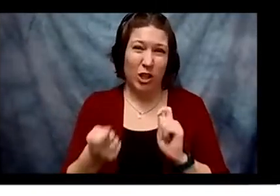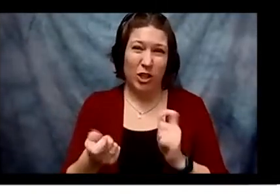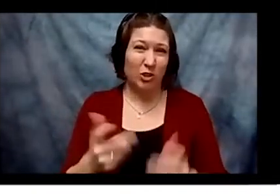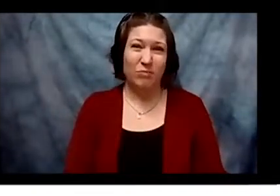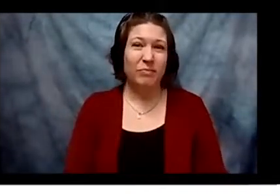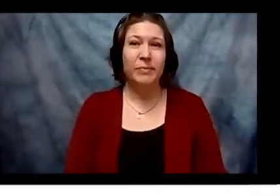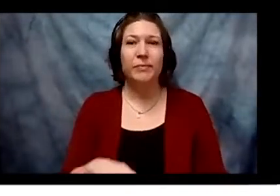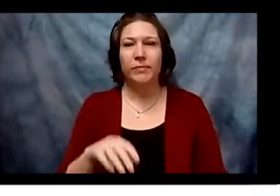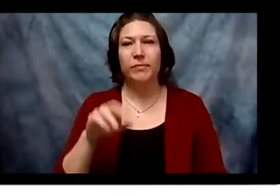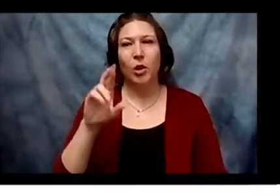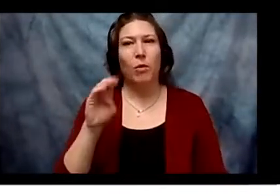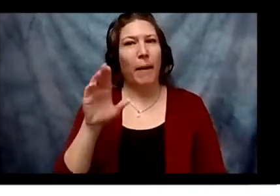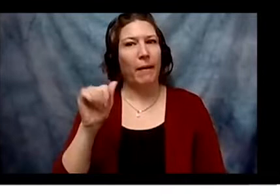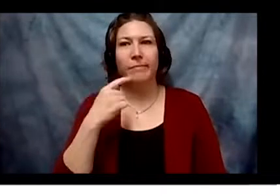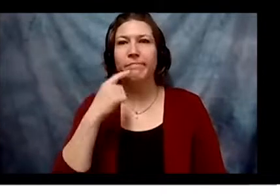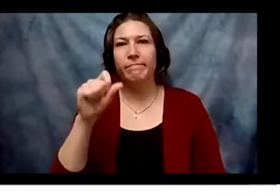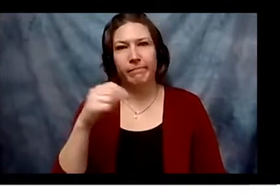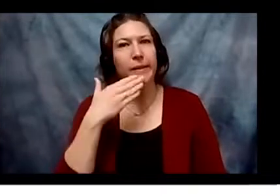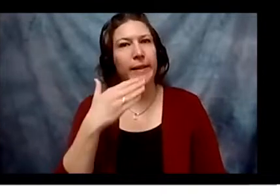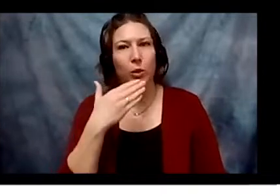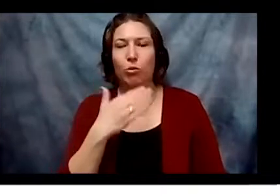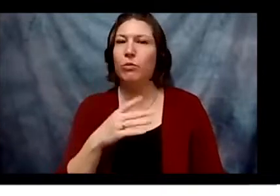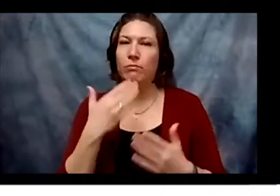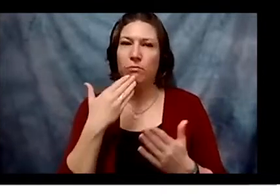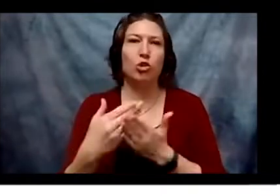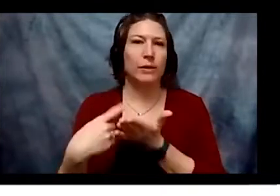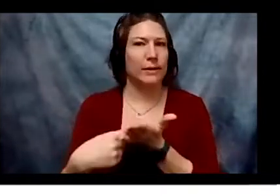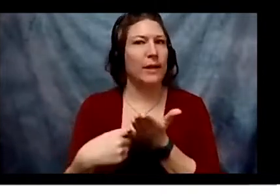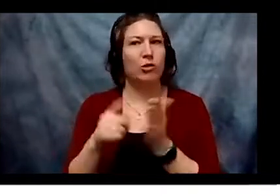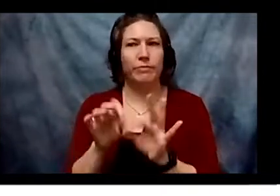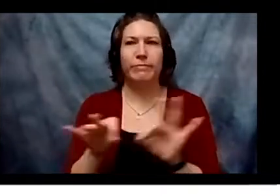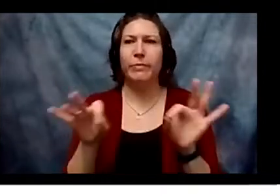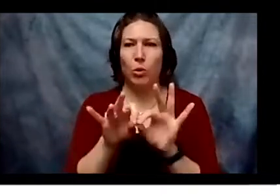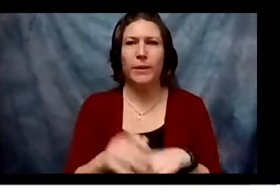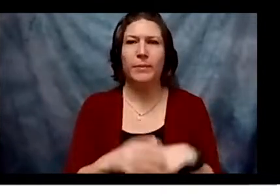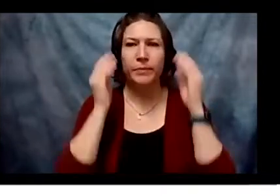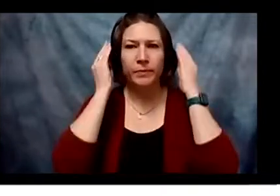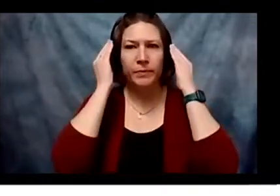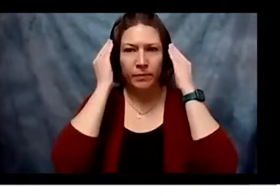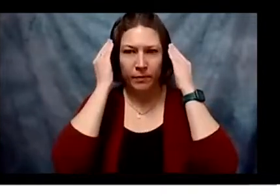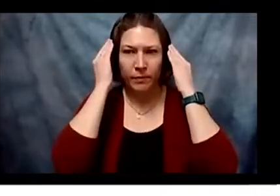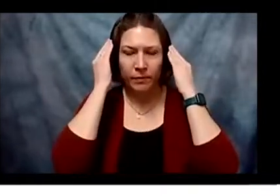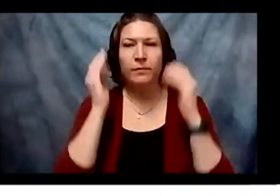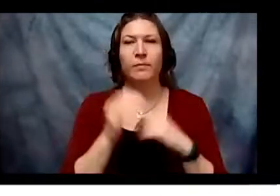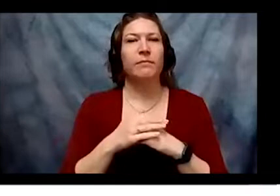much, everybody. Very insightful and important comments and exactly what we hoped